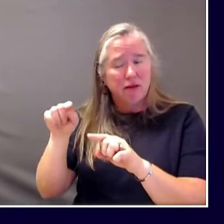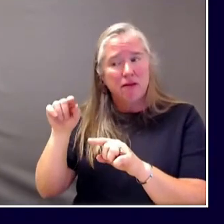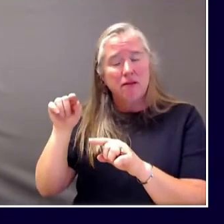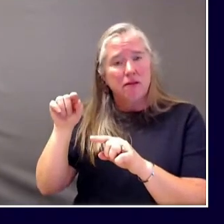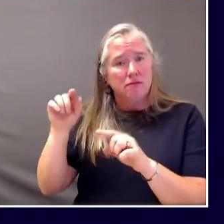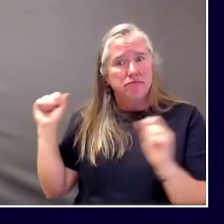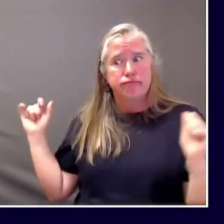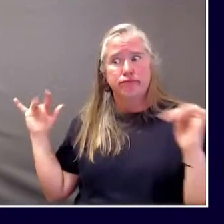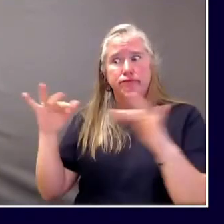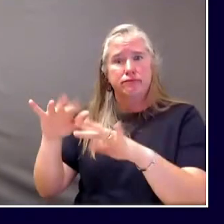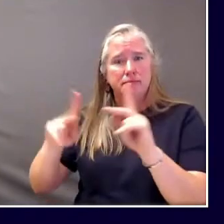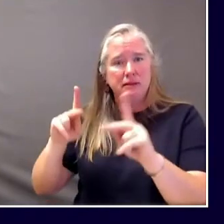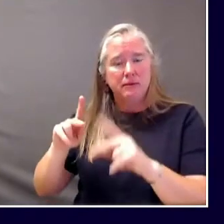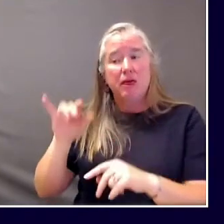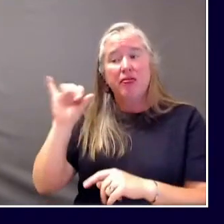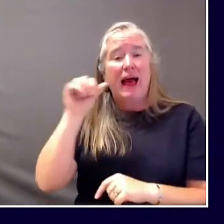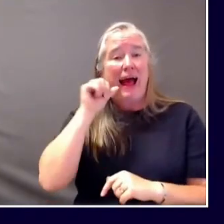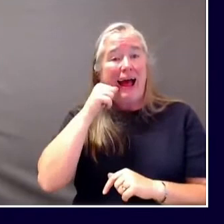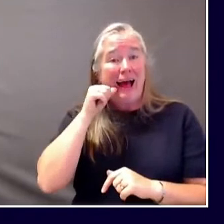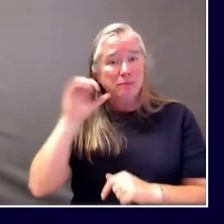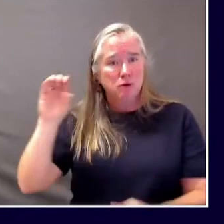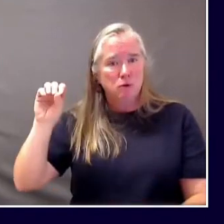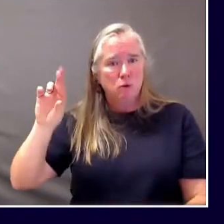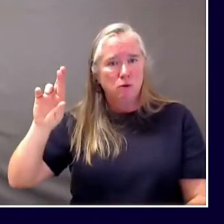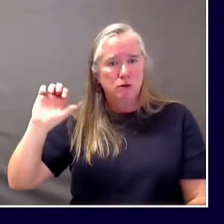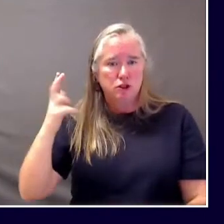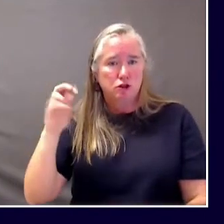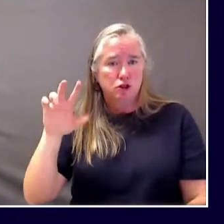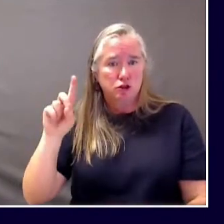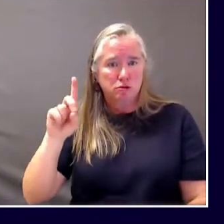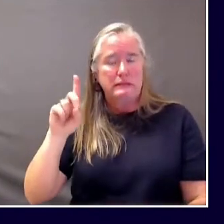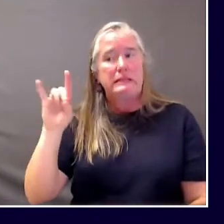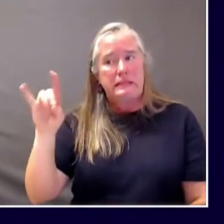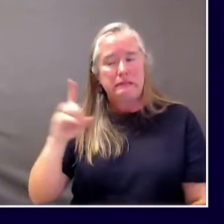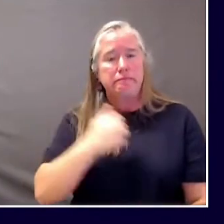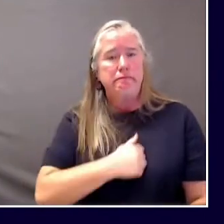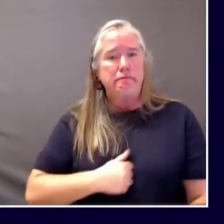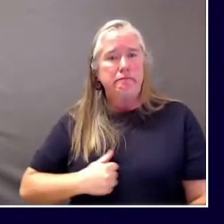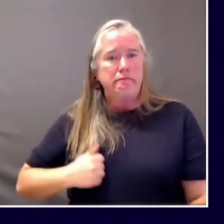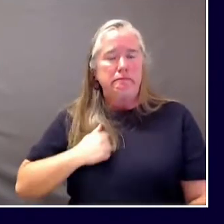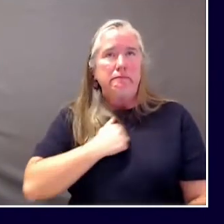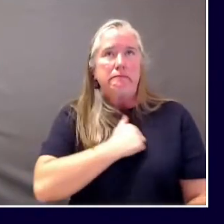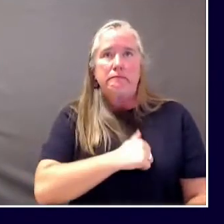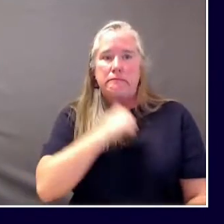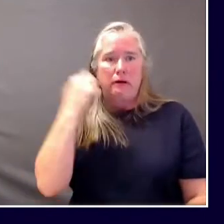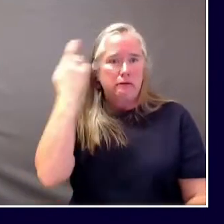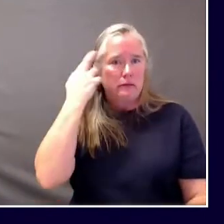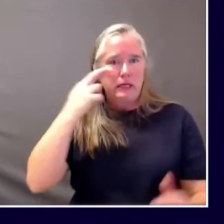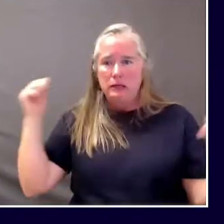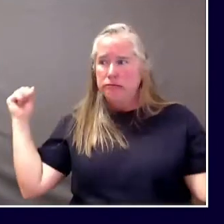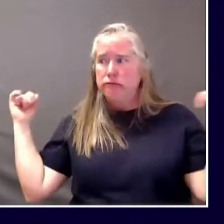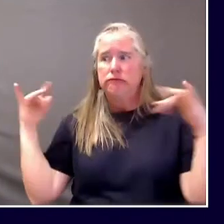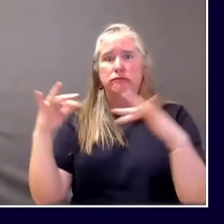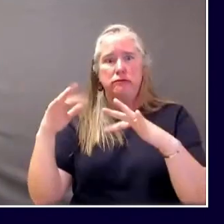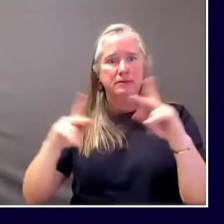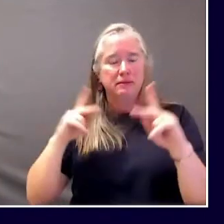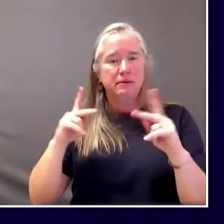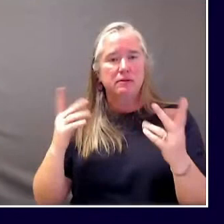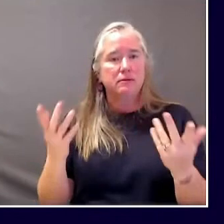you continue cautions that